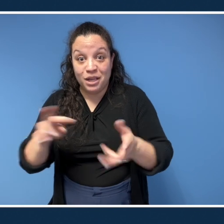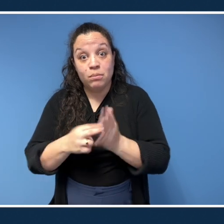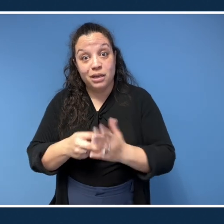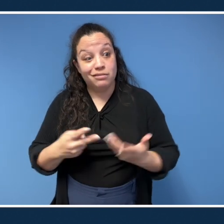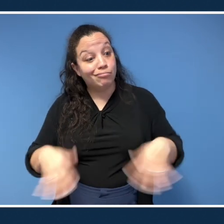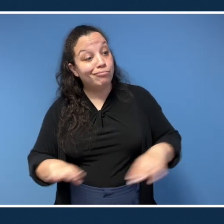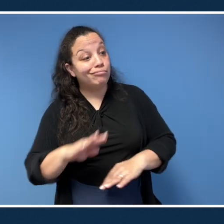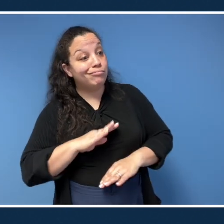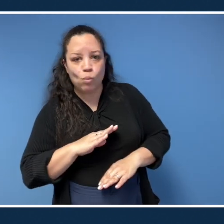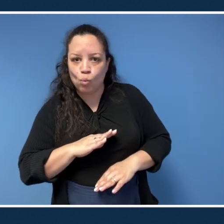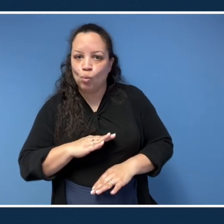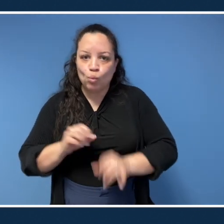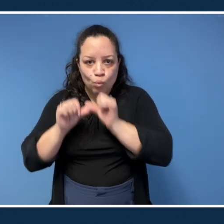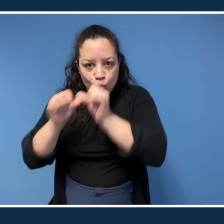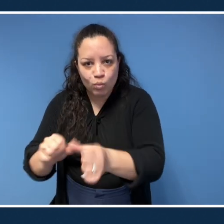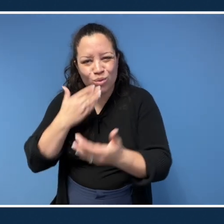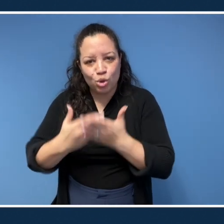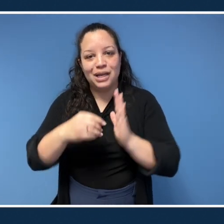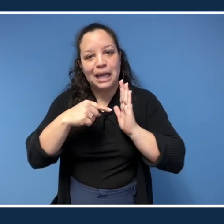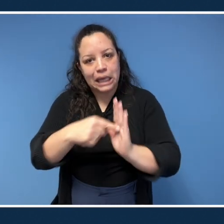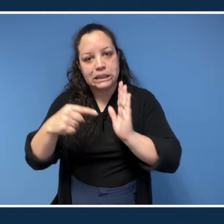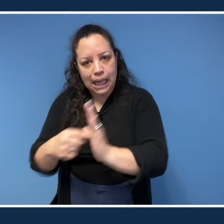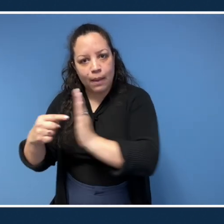That doesn't mean it stops, but these are really concrete examples of